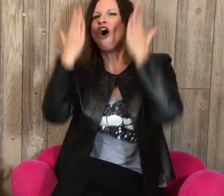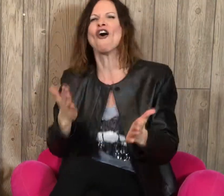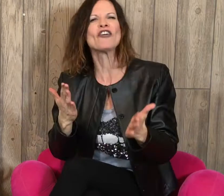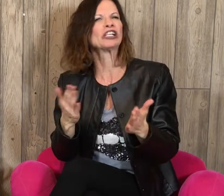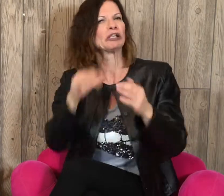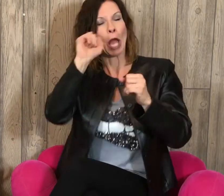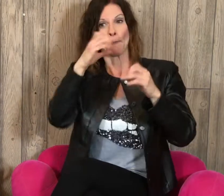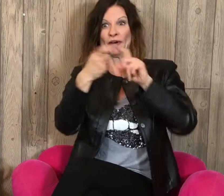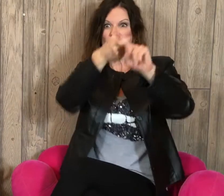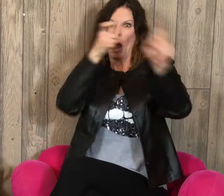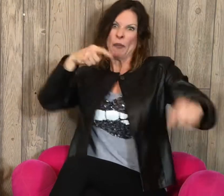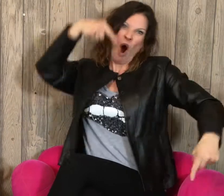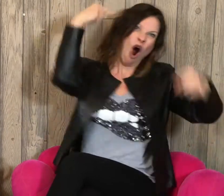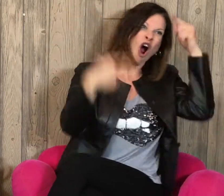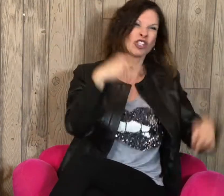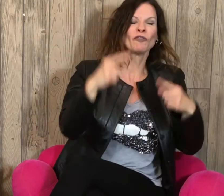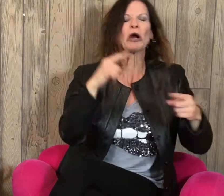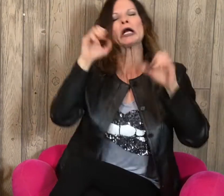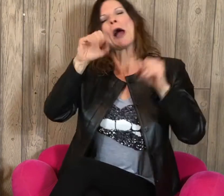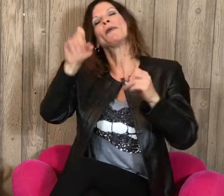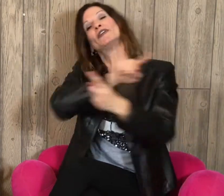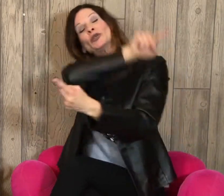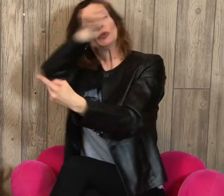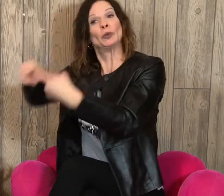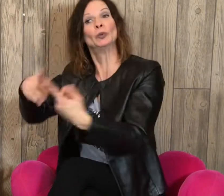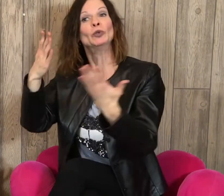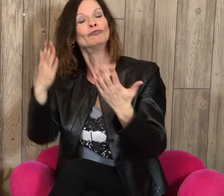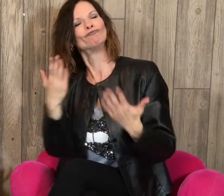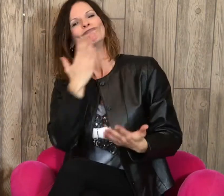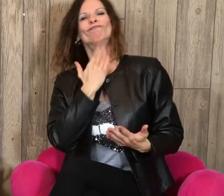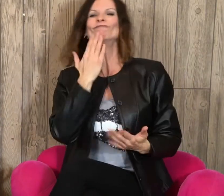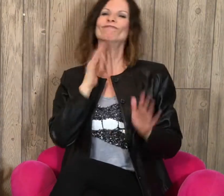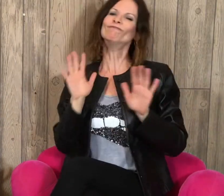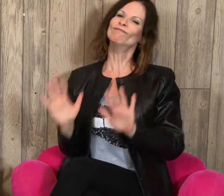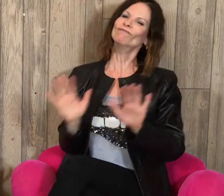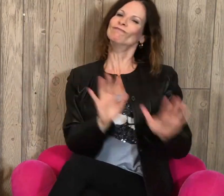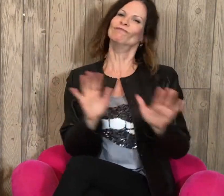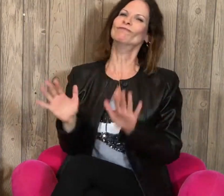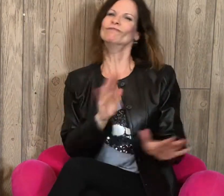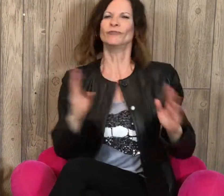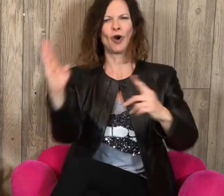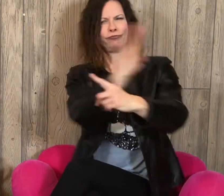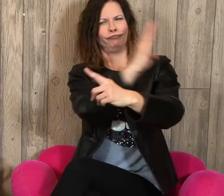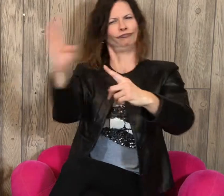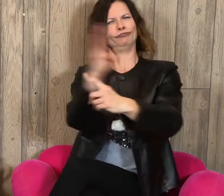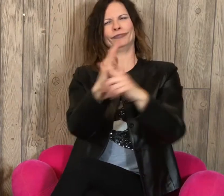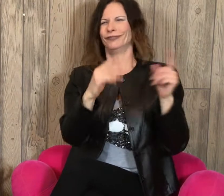They can pick any artist ranging from the most confrontational artists to the most reserved artists.